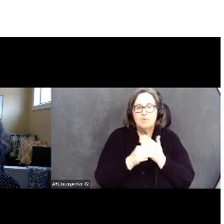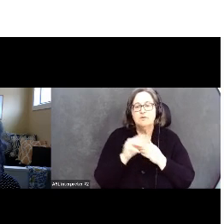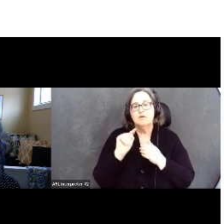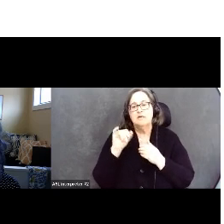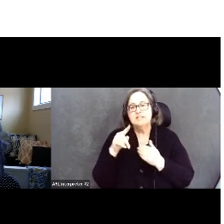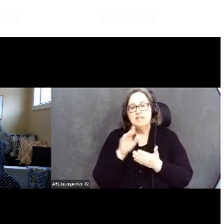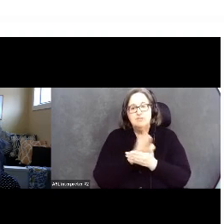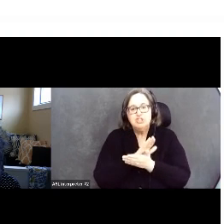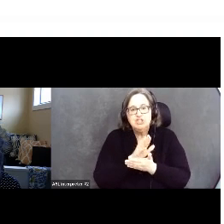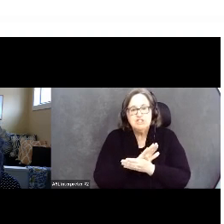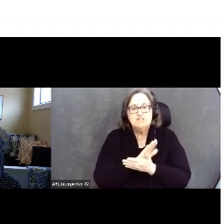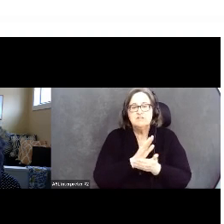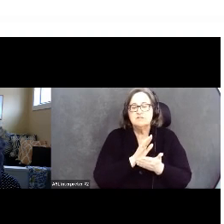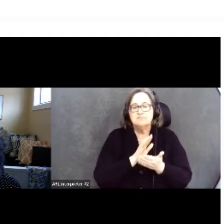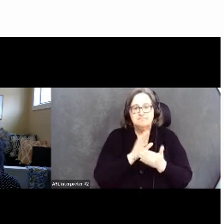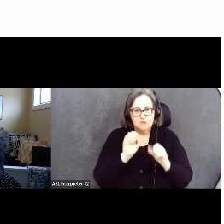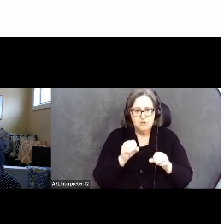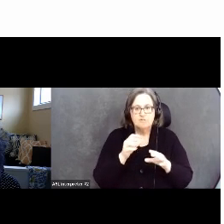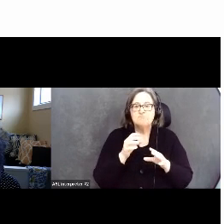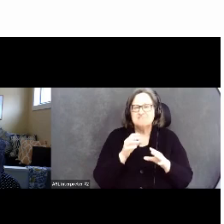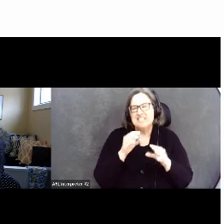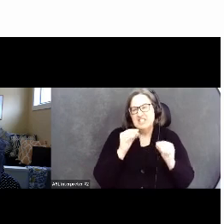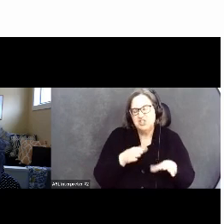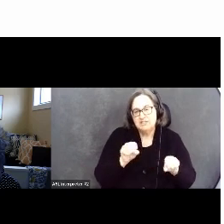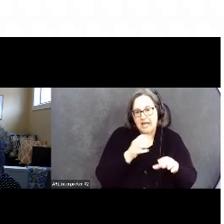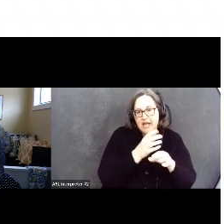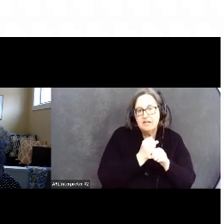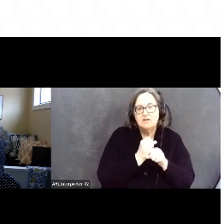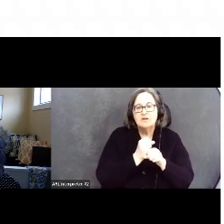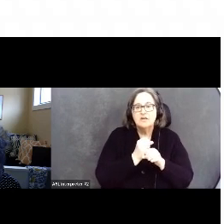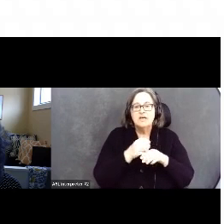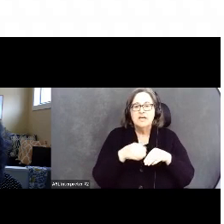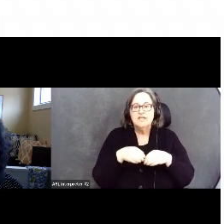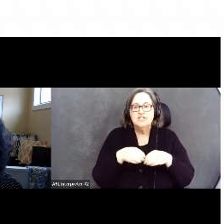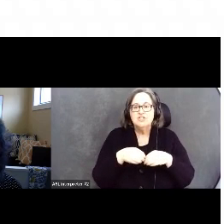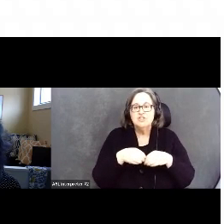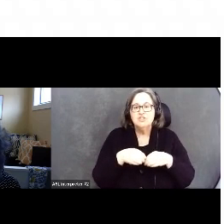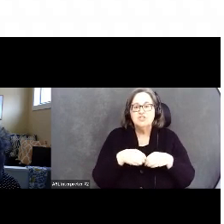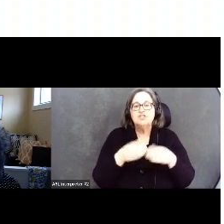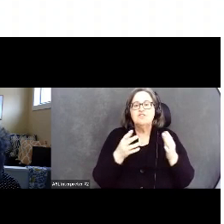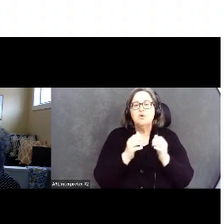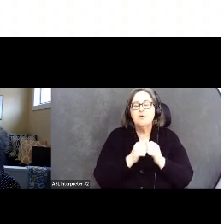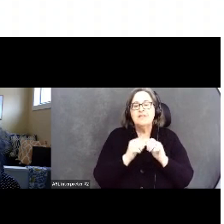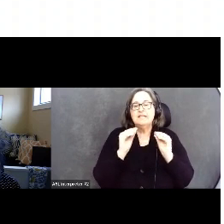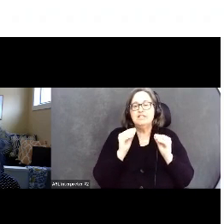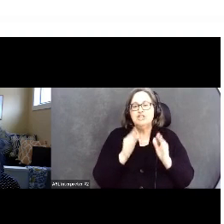are all available for teachers and the delivery of that is going to be with the Teacher Acute Concussion Tool. Next slide.